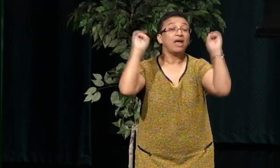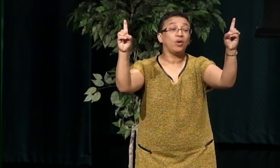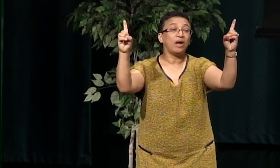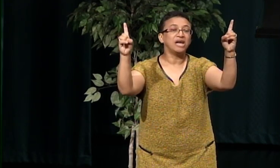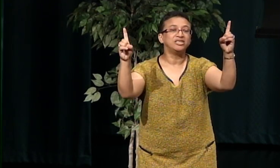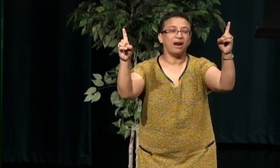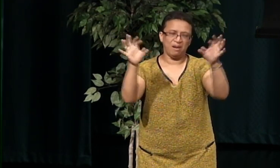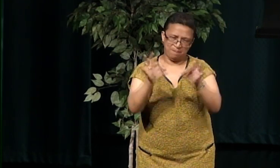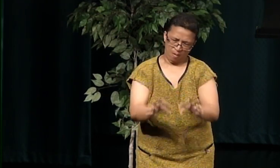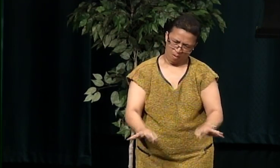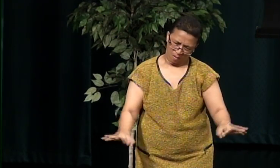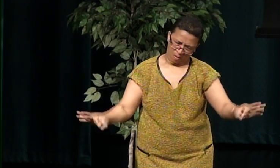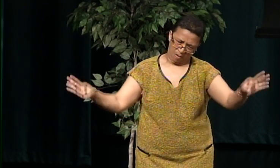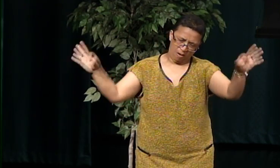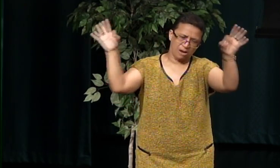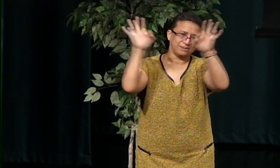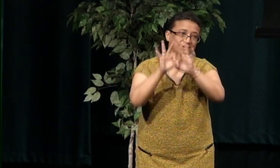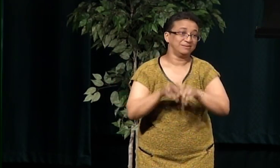don't stop your work.